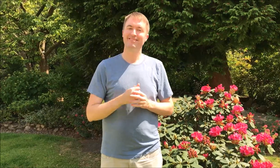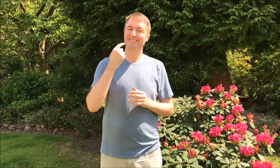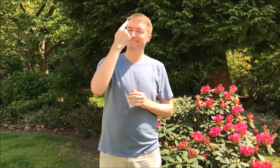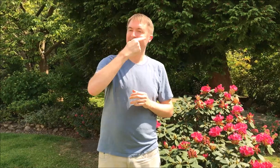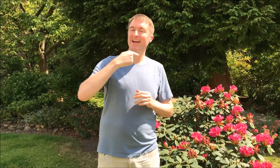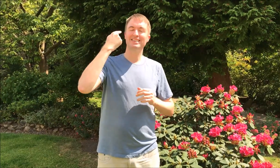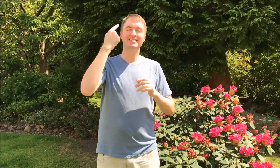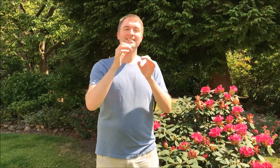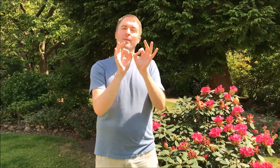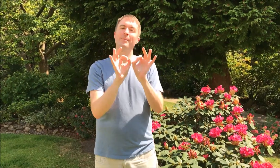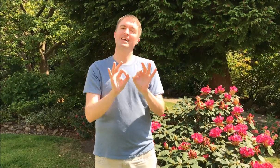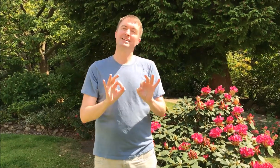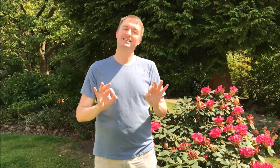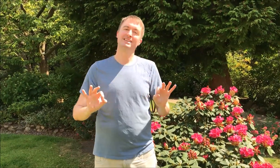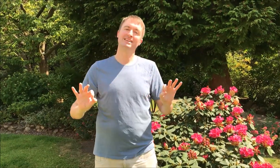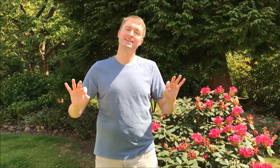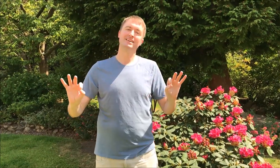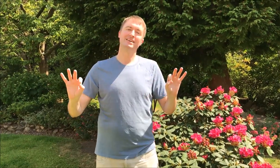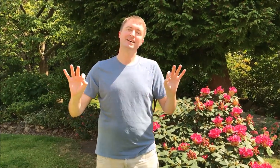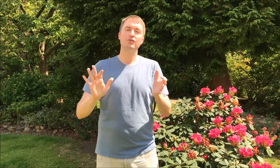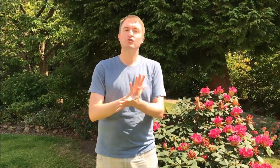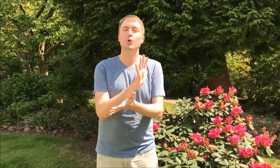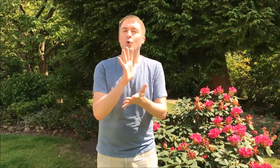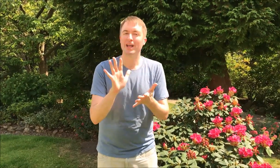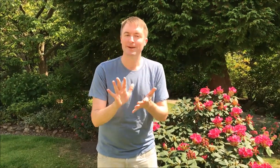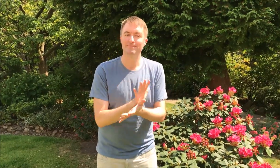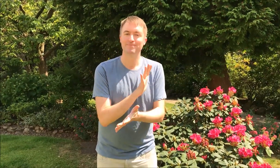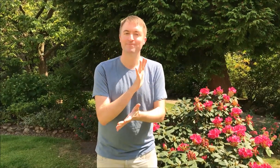I saw faces full of peace and joy,